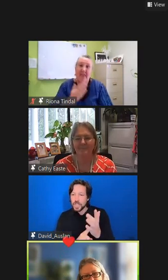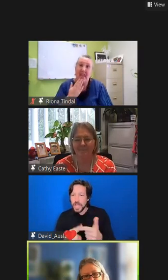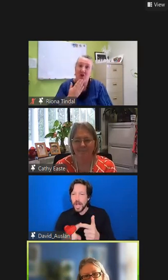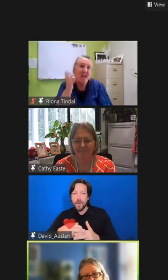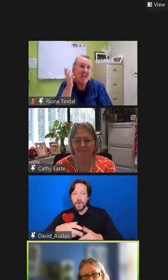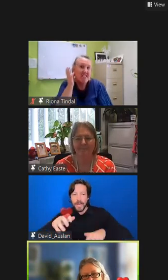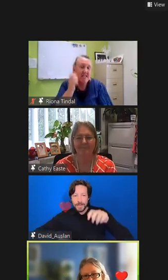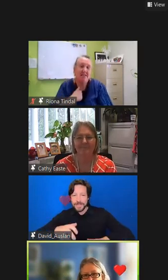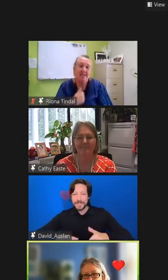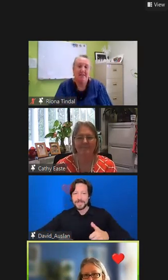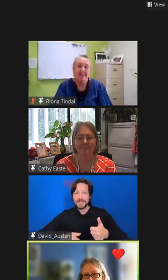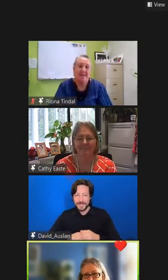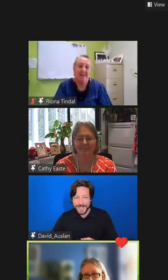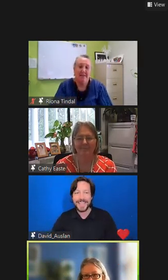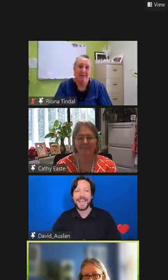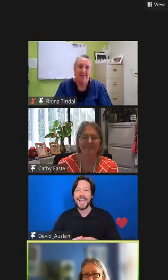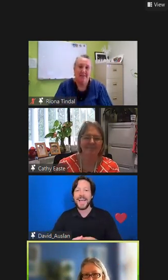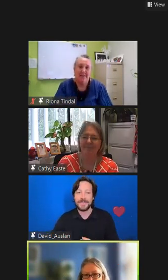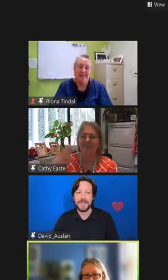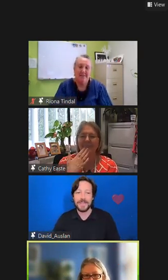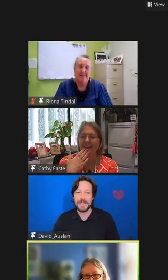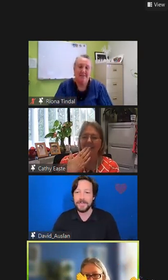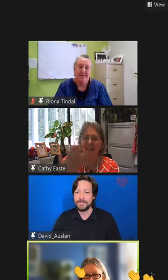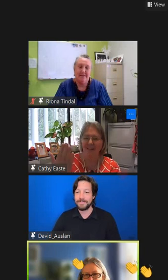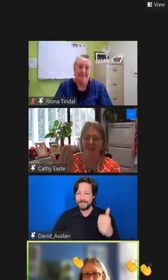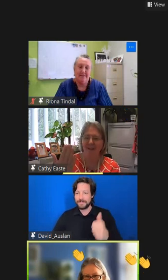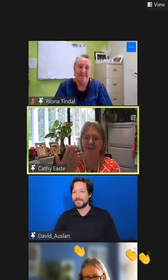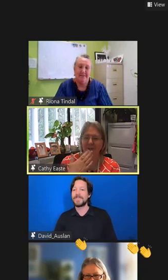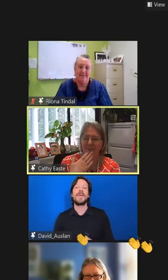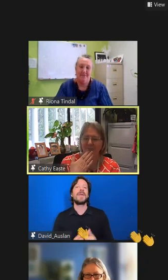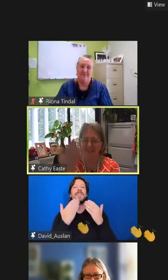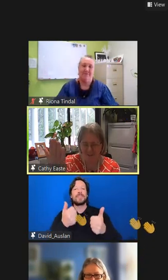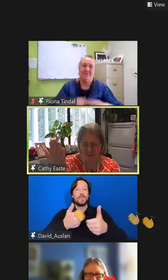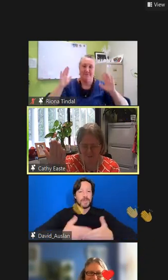seeing you all on our next webinar. RIONA: Thanks for listening. Take care, and have a good day. CATHY: Thank you. Thank you.